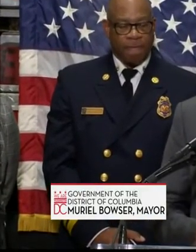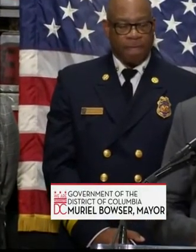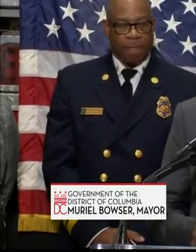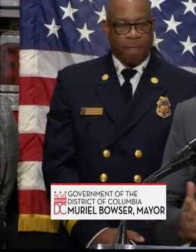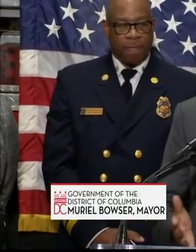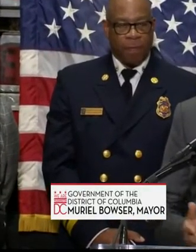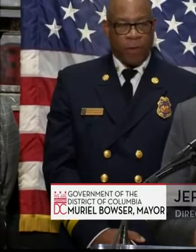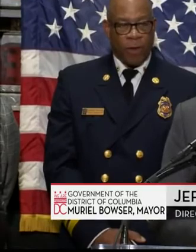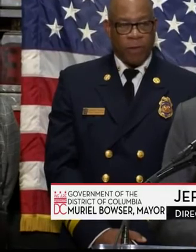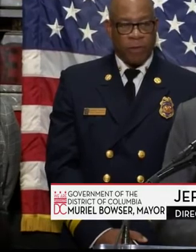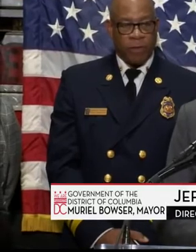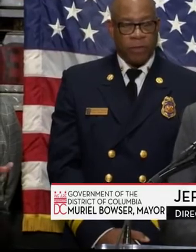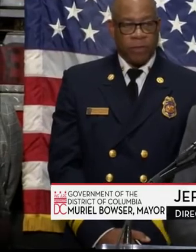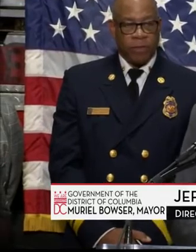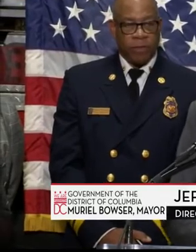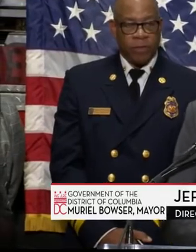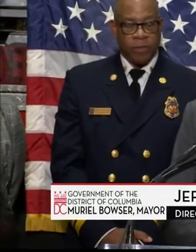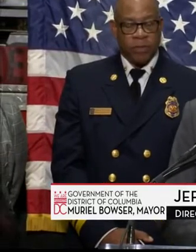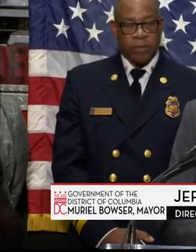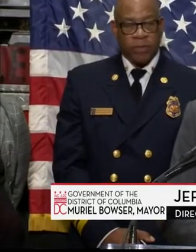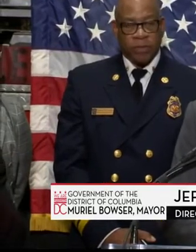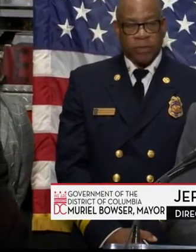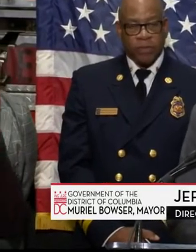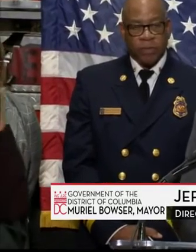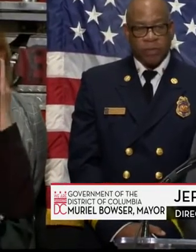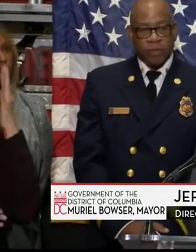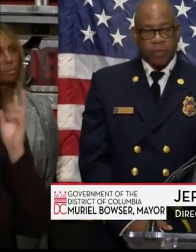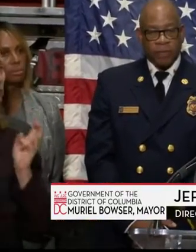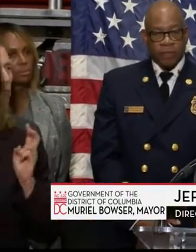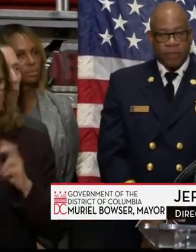HANDLE THE VOLUME OF TREE ISSUES THAT MAY ARISE, OUR IN-HOUSE